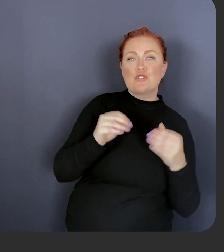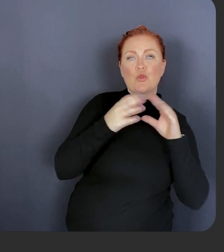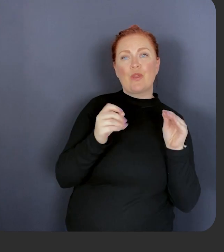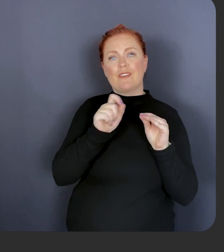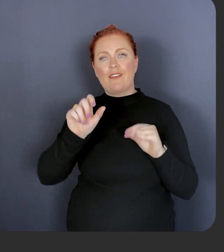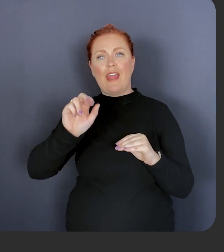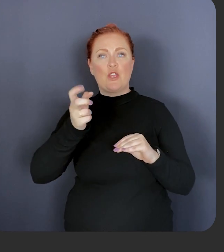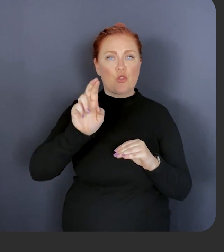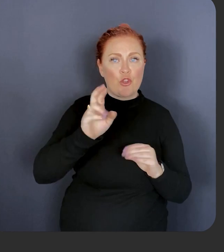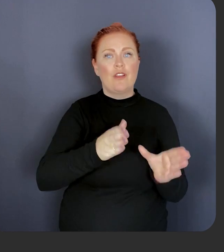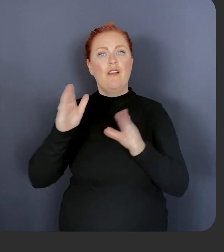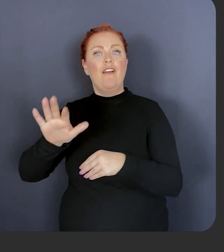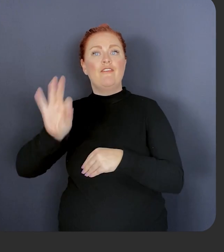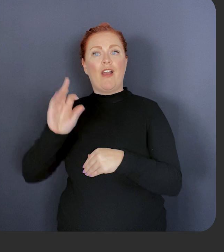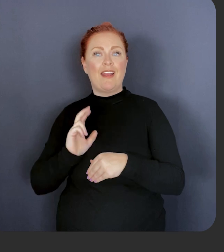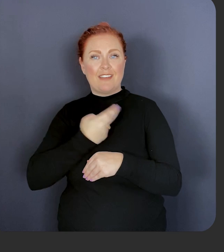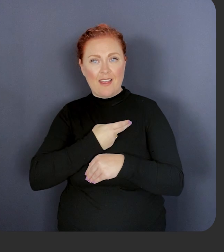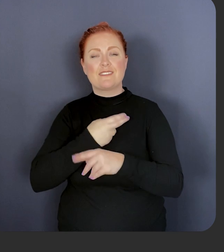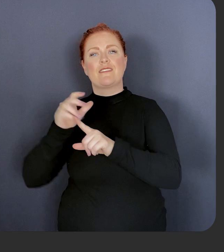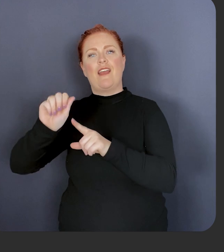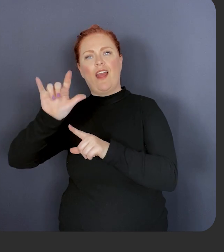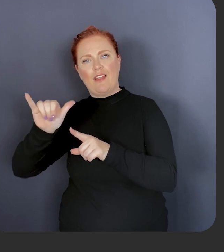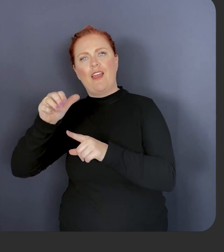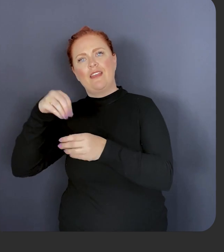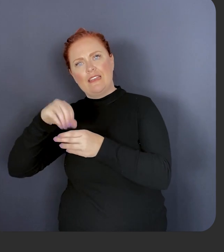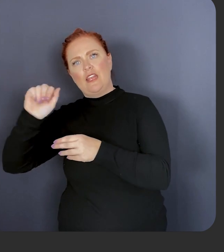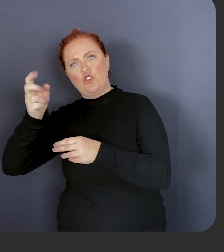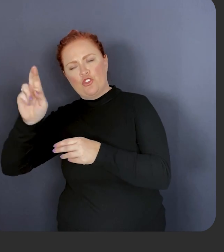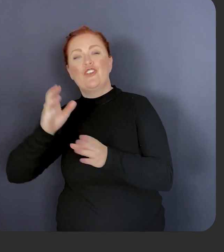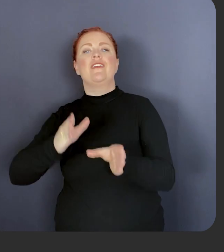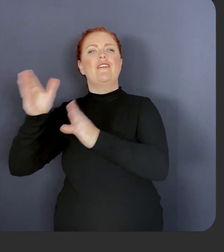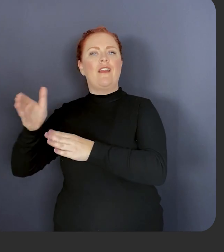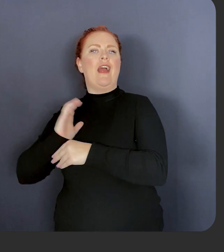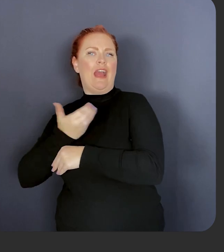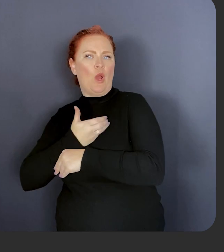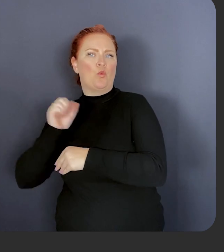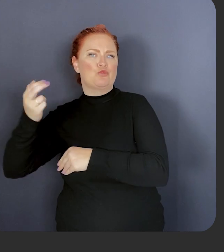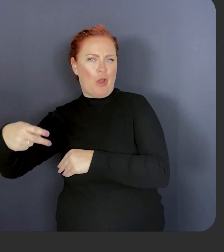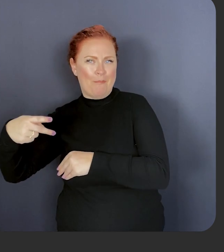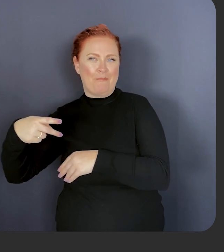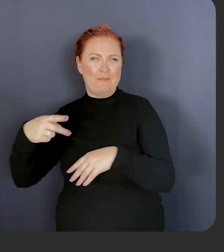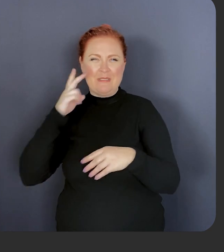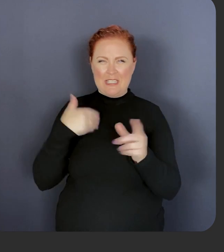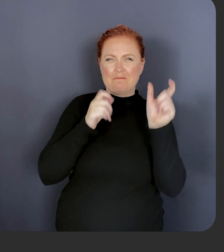Angular Find Us, A11y in Angular, and Our Shop-- A11y in Angular. And so we are seeing the difference